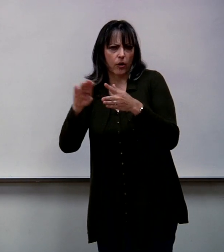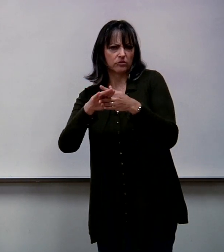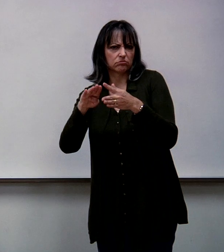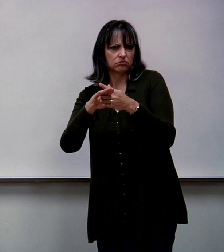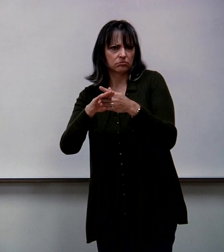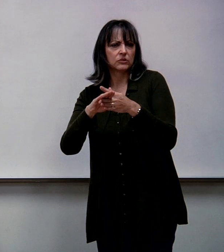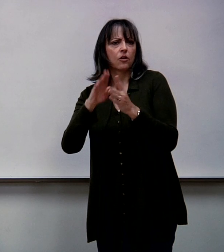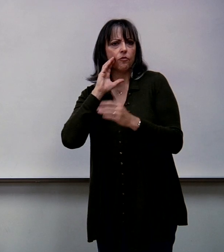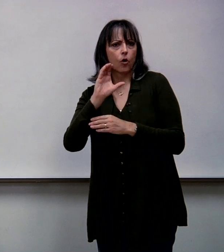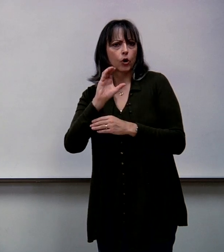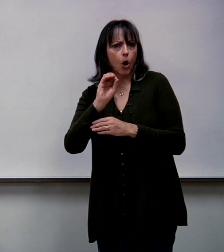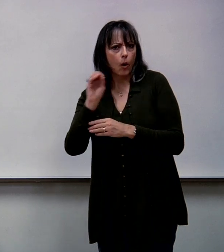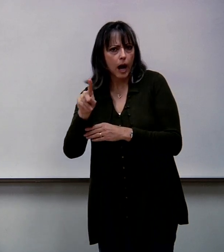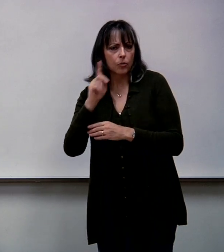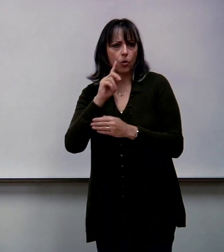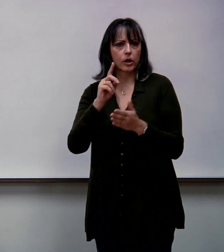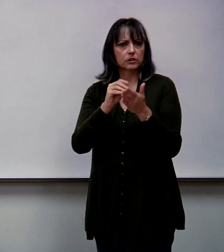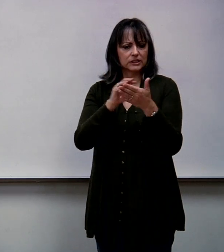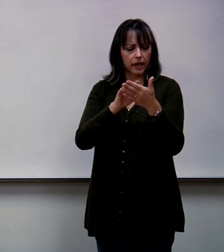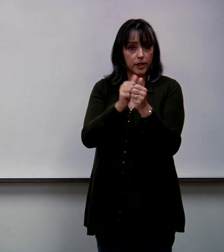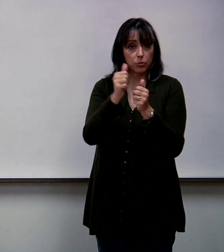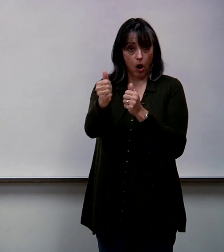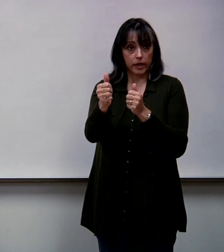And senators are required to be on campus for both semesters.